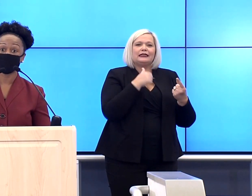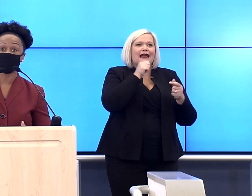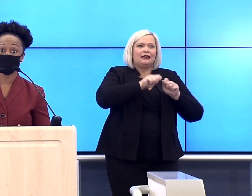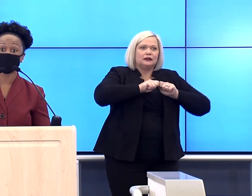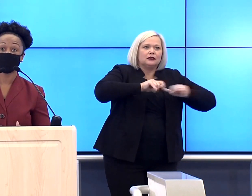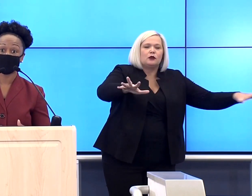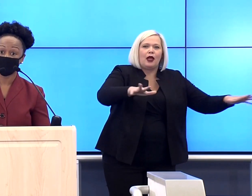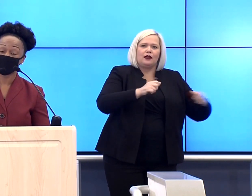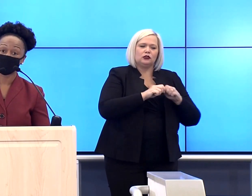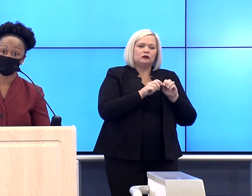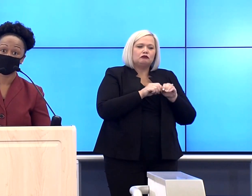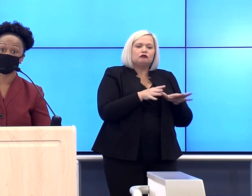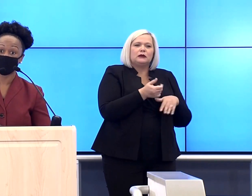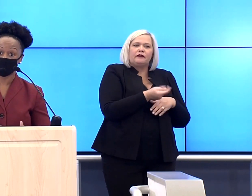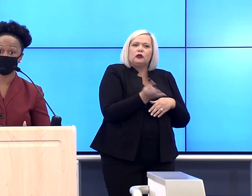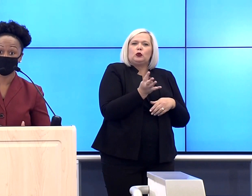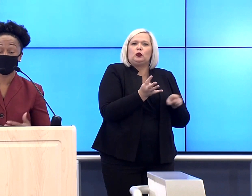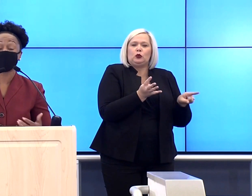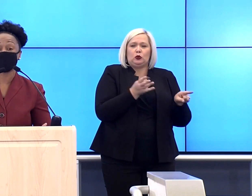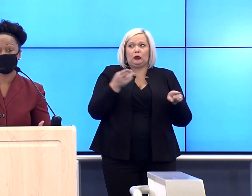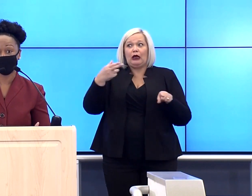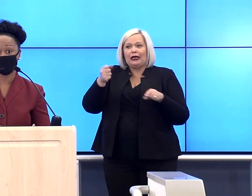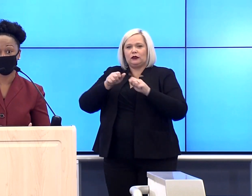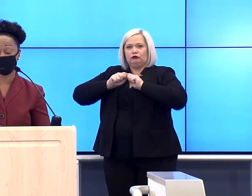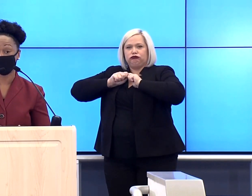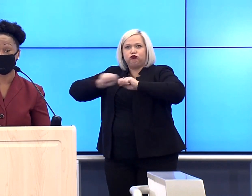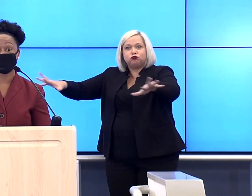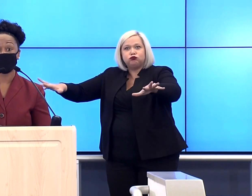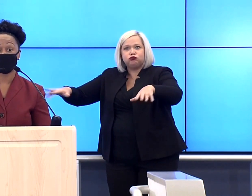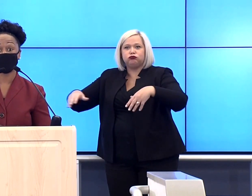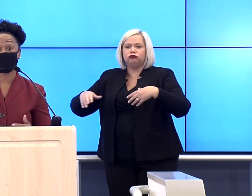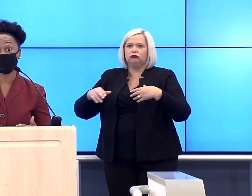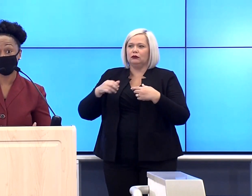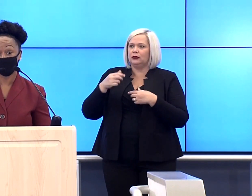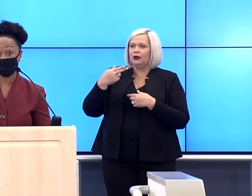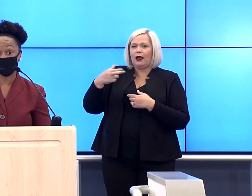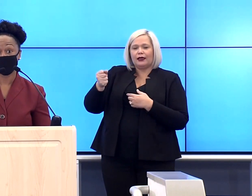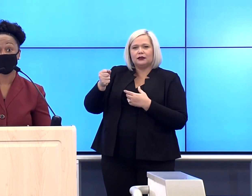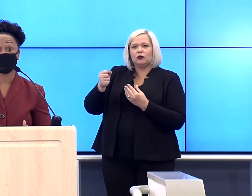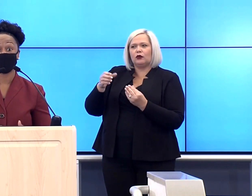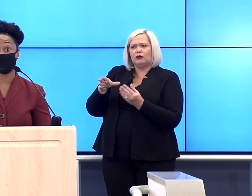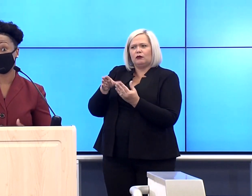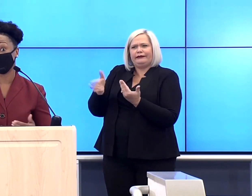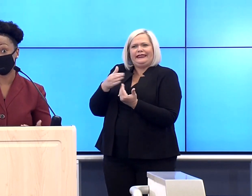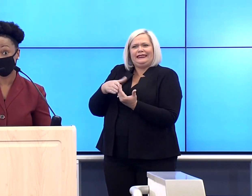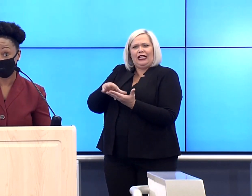EVEN WHEN THERE IS AN OUTBREAK IN THE YOUNGER SETTING, THERE IN THE YOUNGER SETTING, THERE SEEMS TO BE LESS SPREAD. SEEMS TO BE LESS SPREAD. AND WE KNOW THE HIGH SCHOOL AND WE KNOW THE HIGH SCHOOL STUDENTS ALSO -- IT’S EASIER FOR